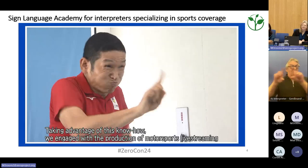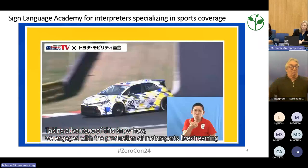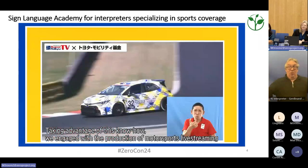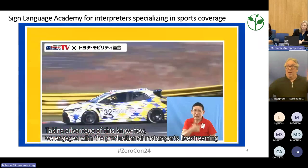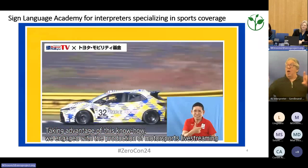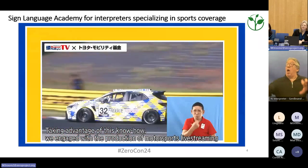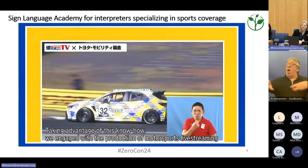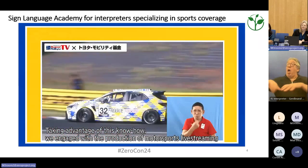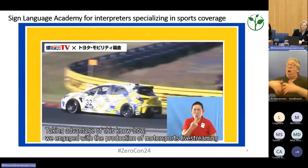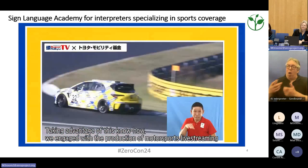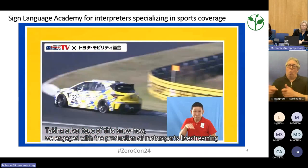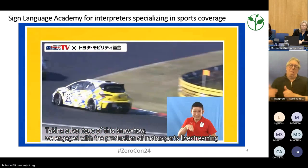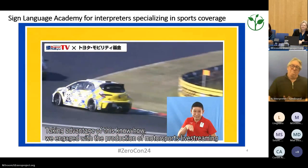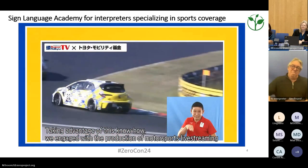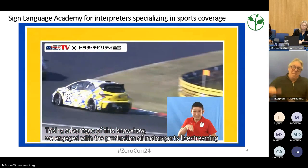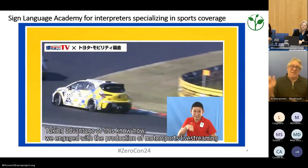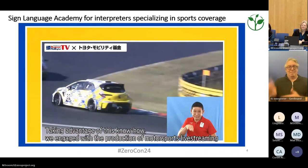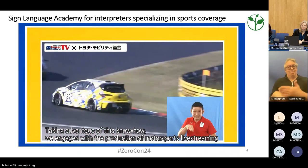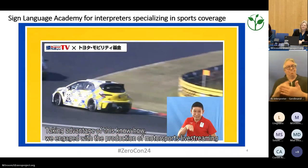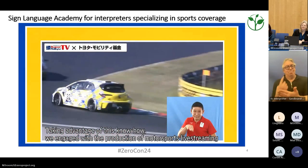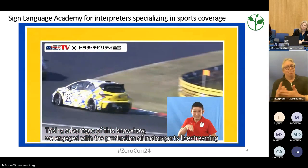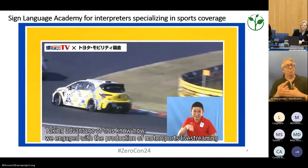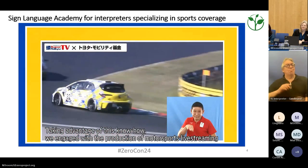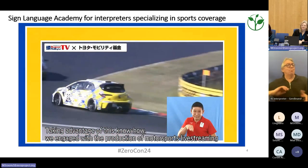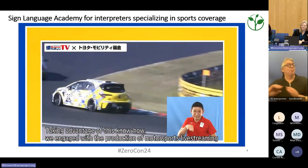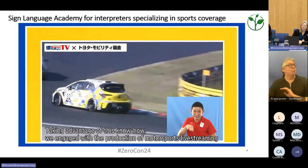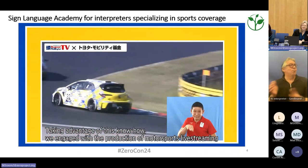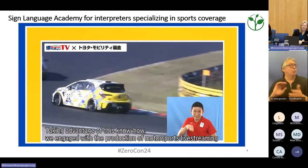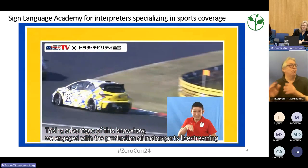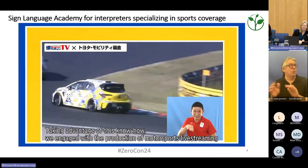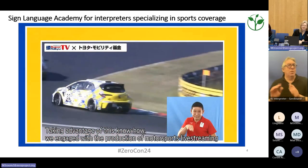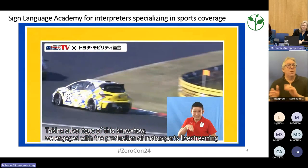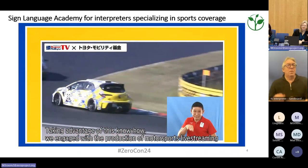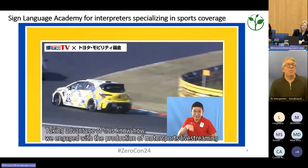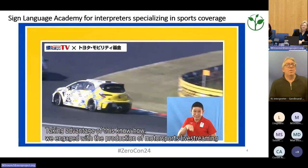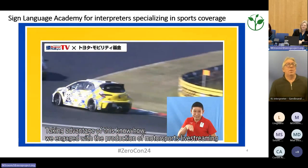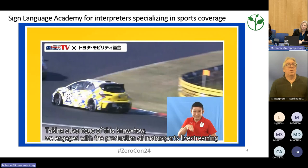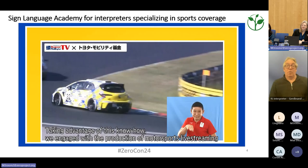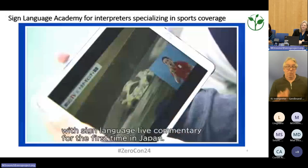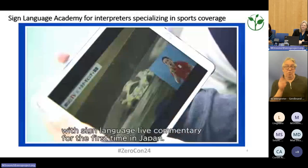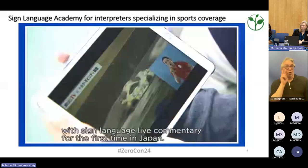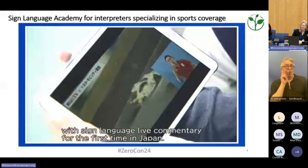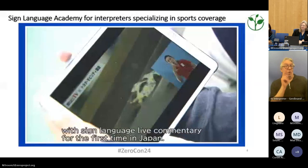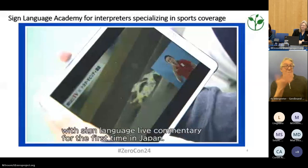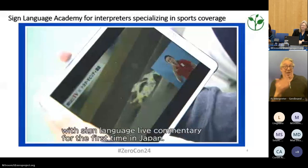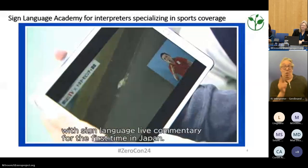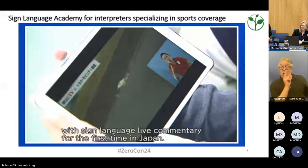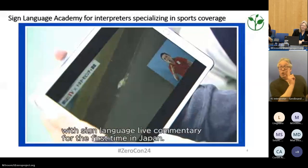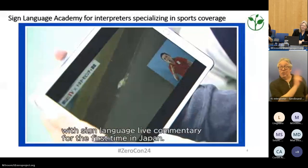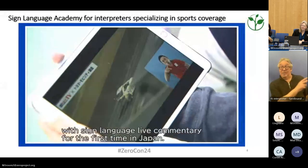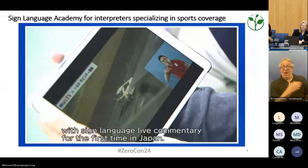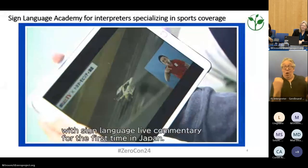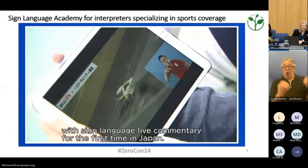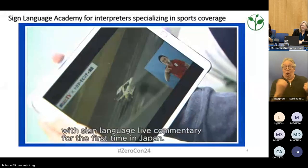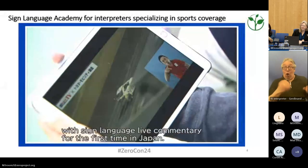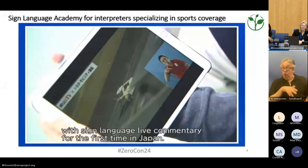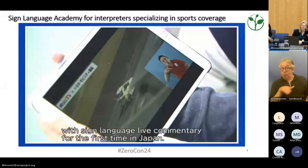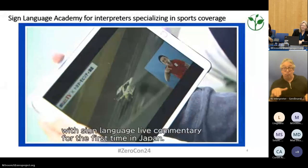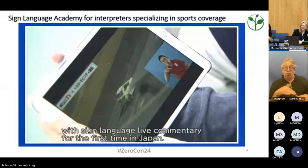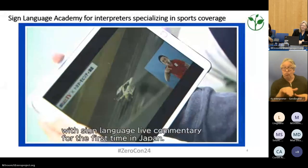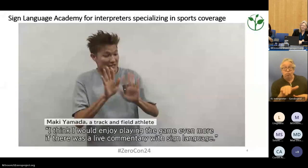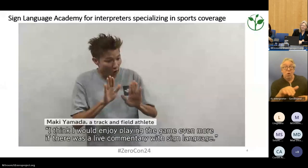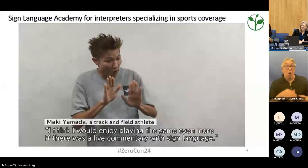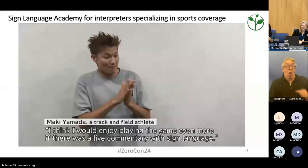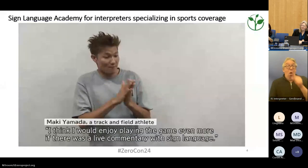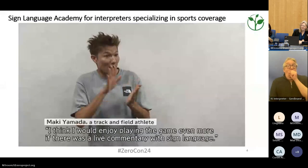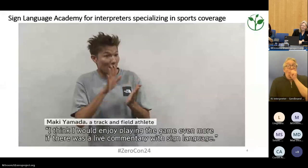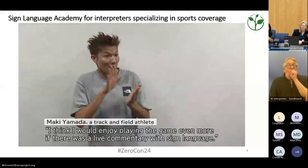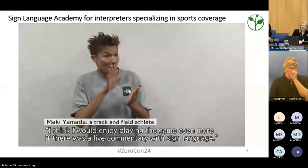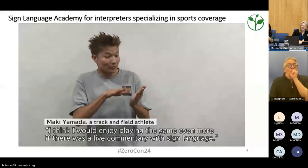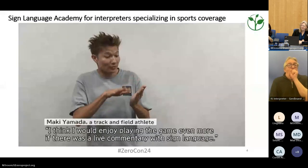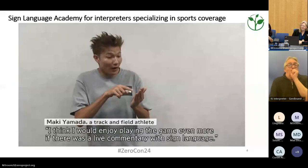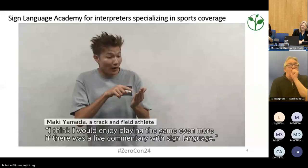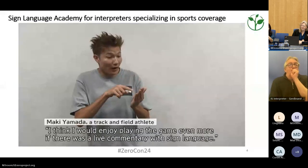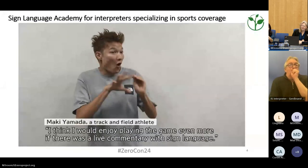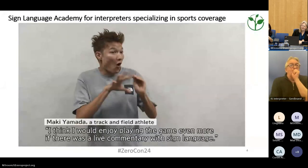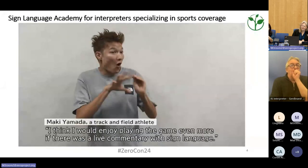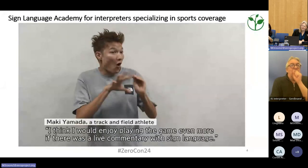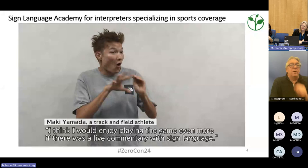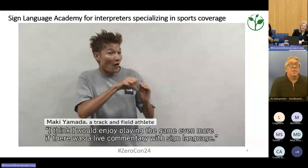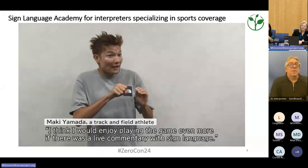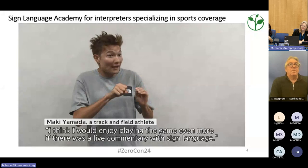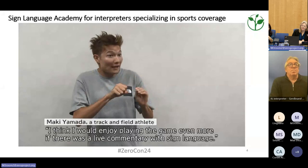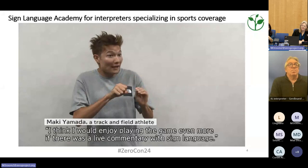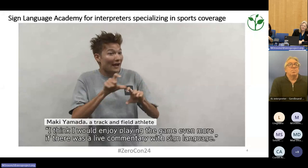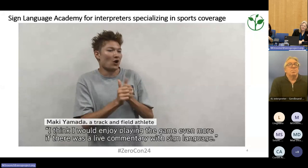language on the screen. There are race cars now on the current screen. And here is a deaf person